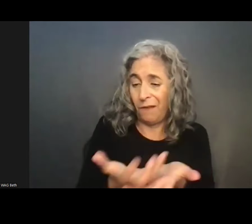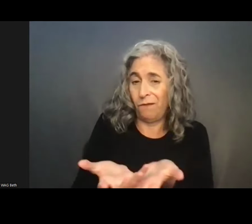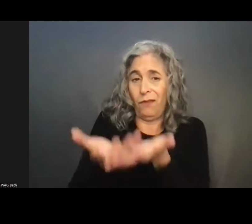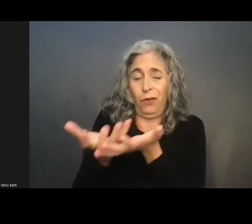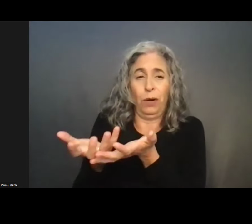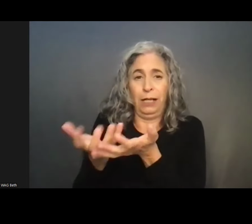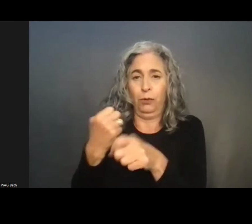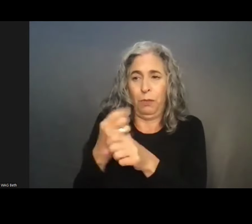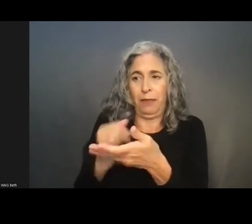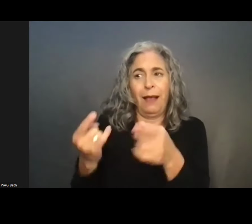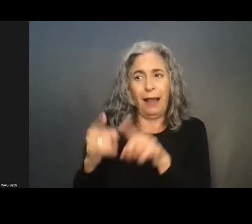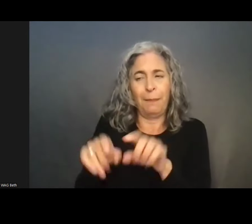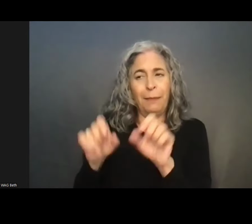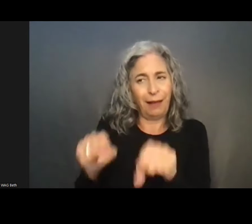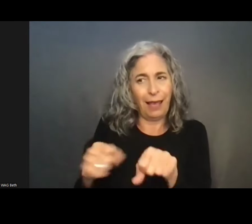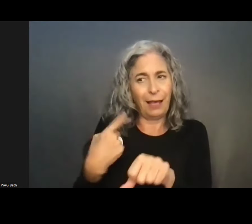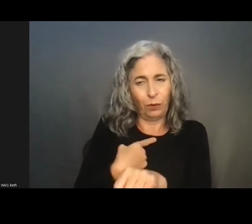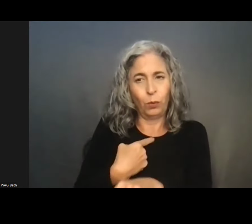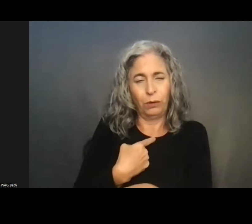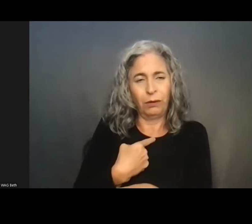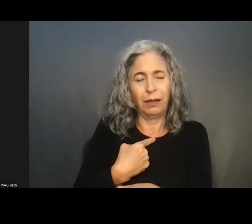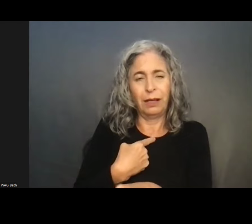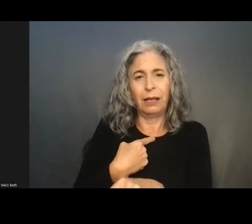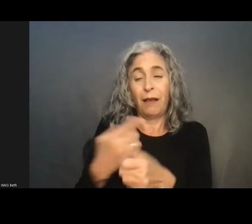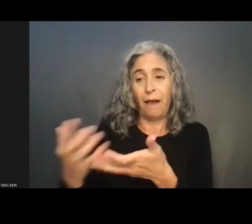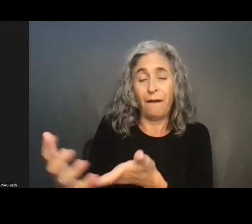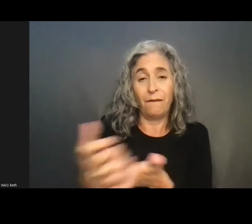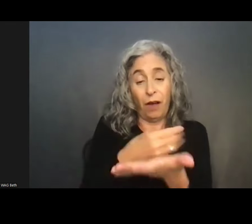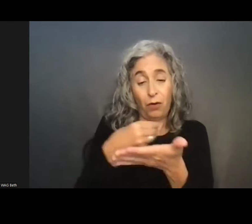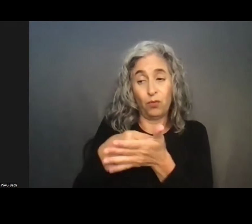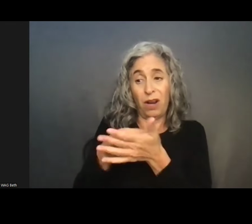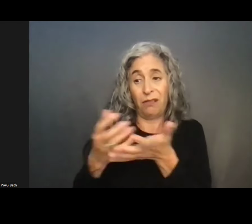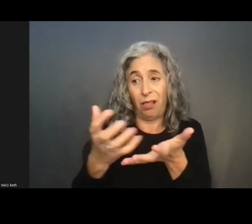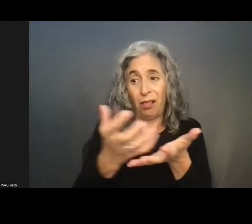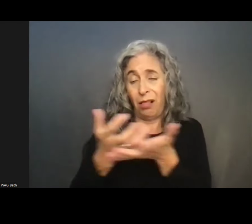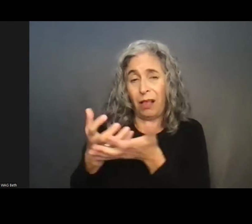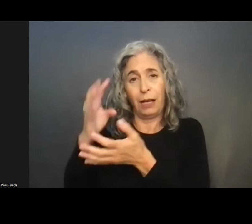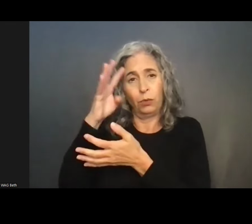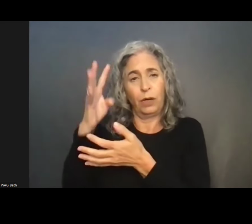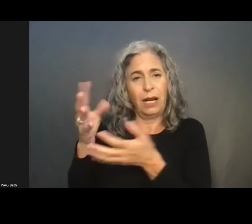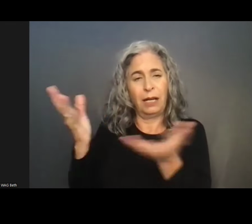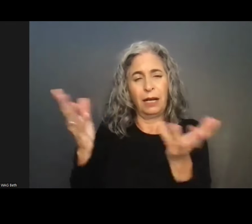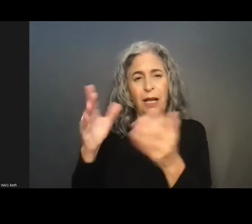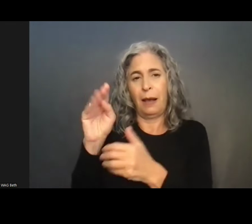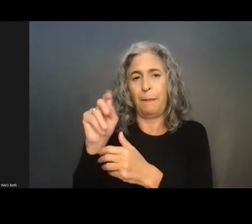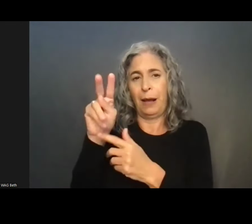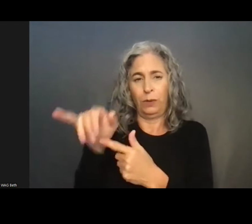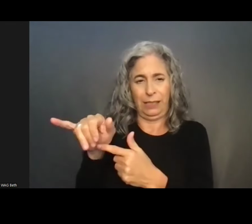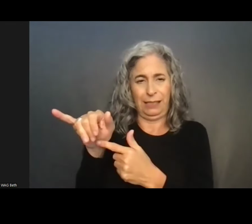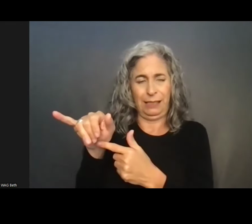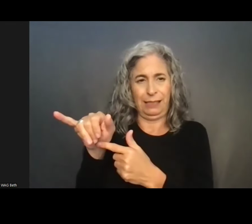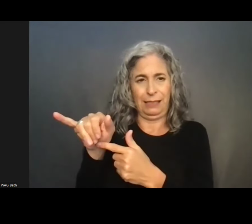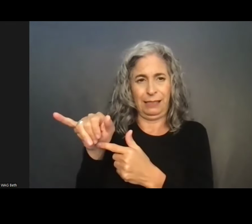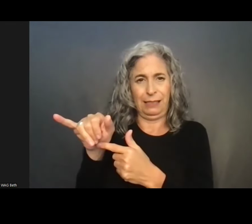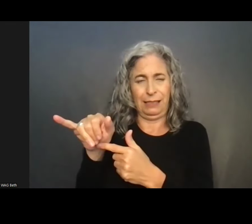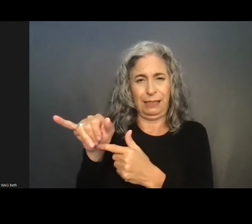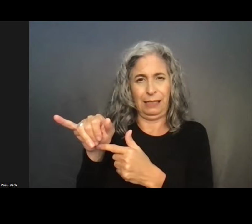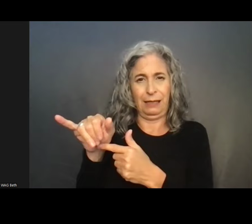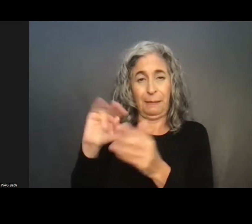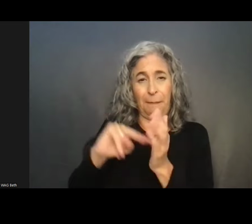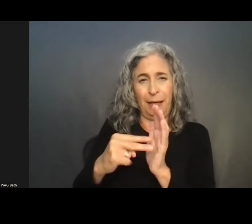that happen. And fundraise and create what's called a bounty so that a web developer who is